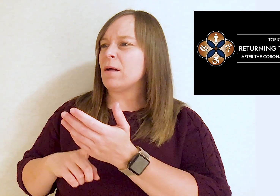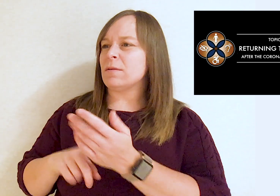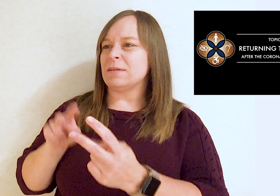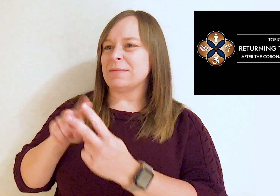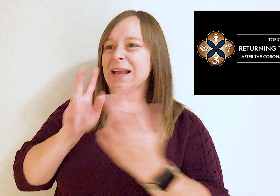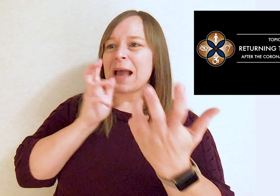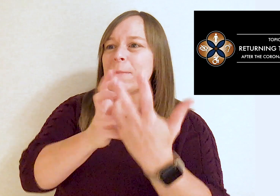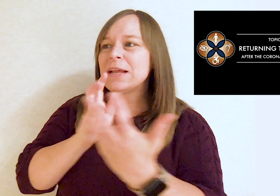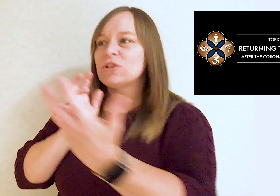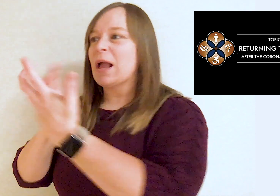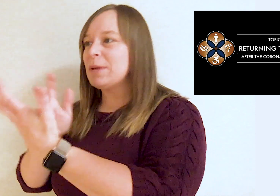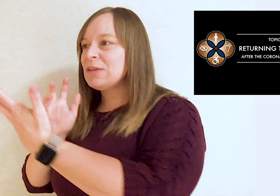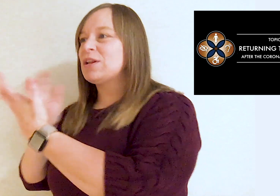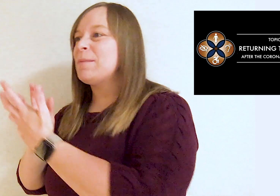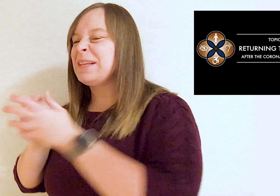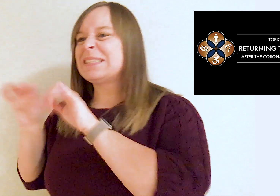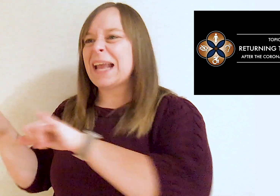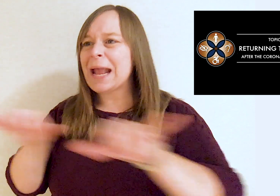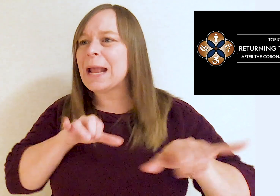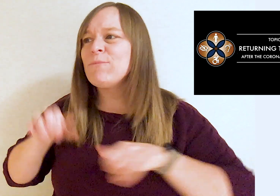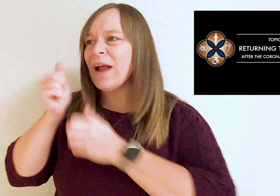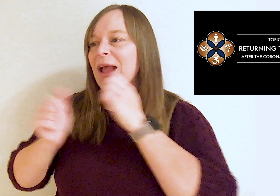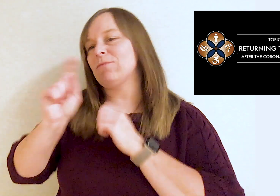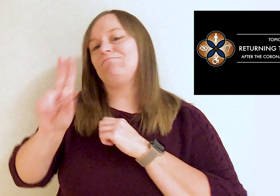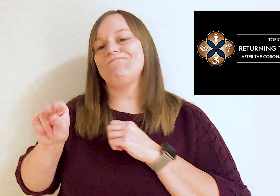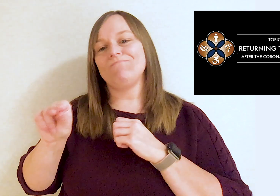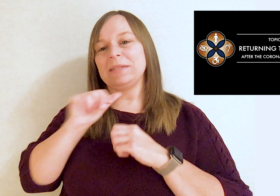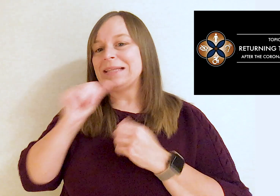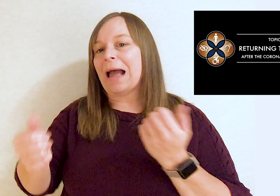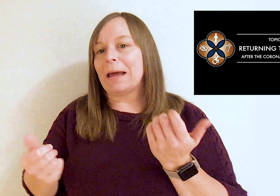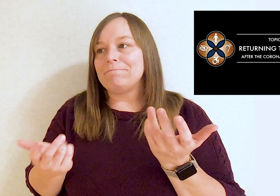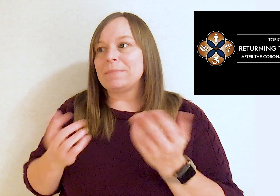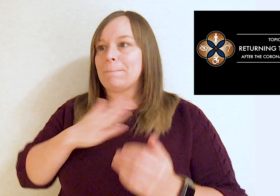accommodations will necessarily be the same, right? I mean one person's